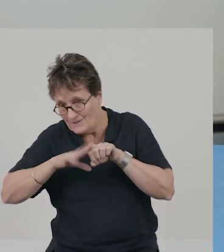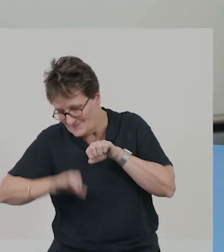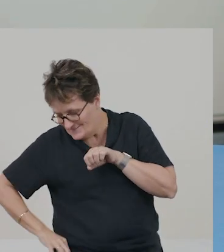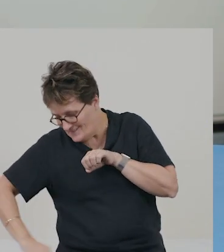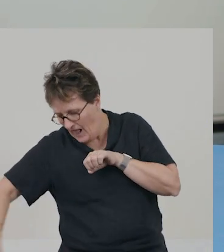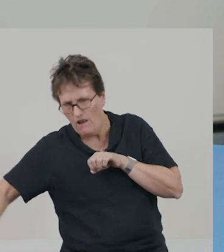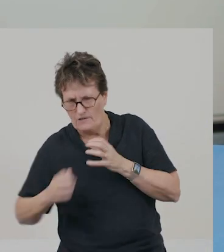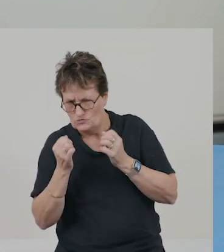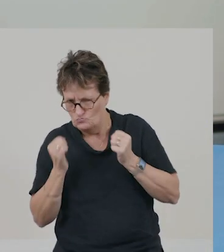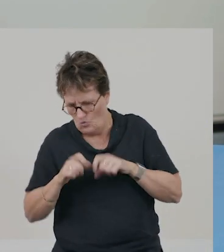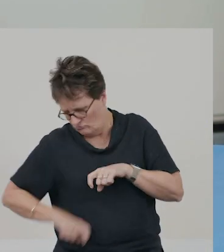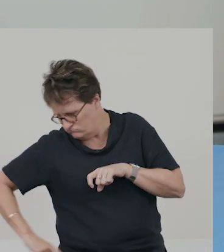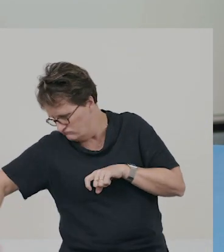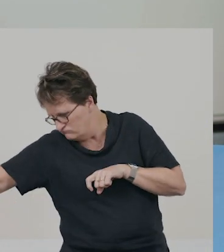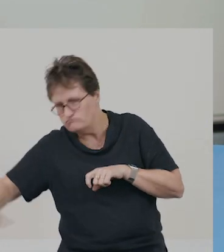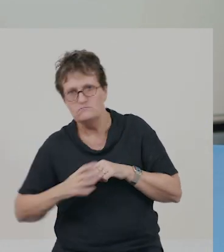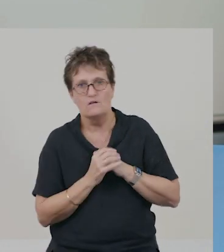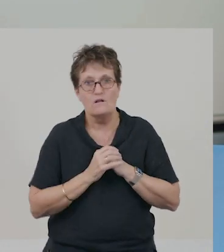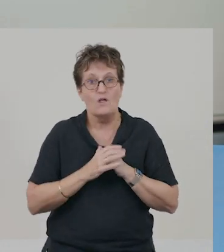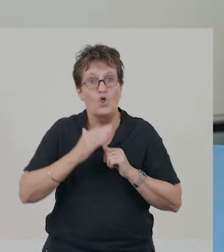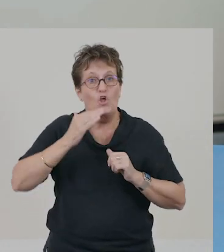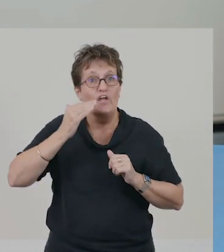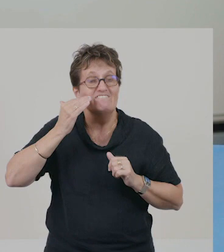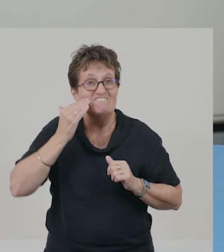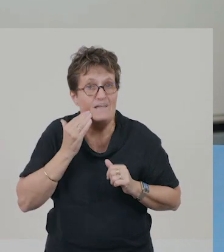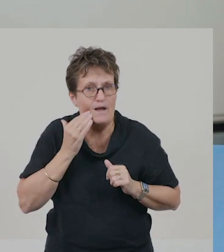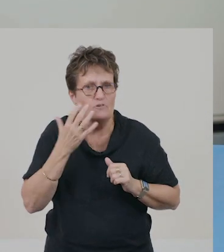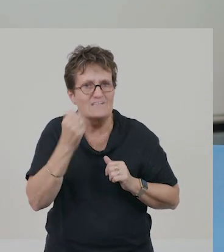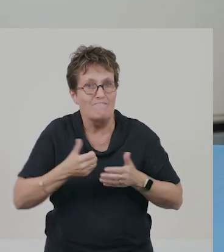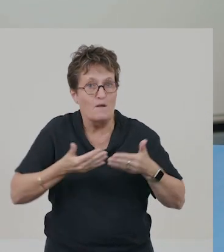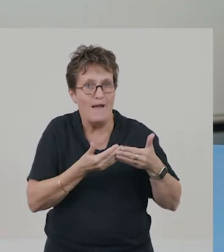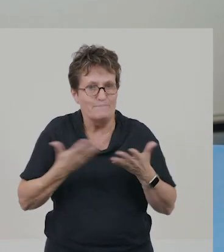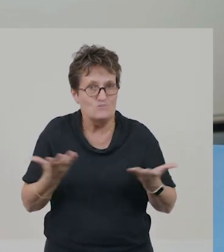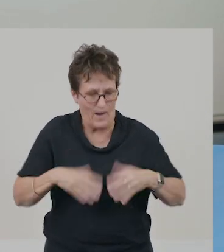I have a long, strong tail, and females carry their young in a pouch.